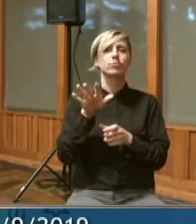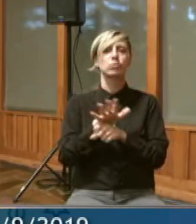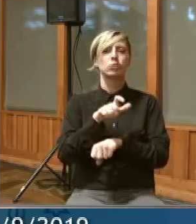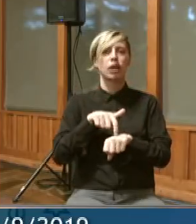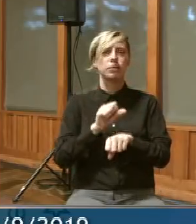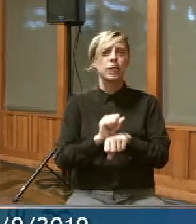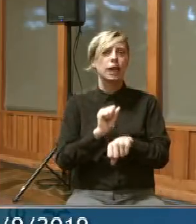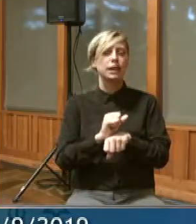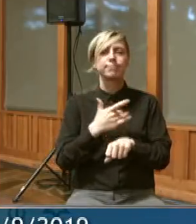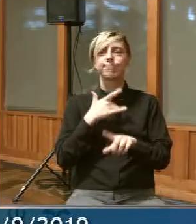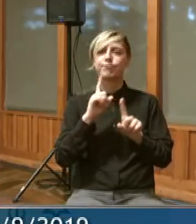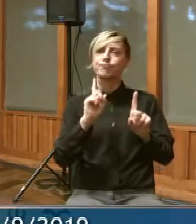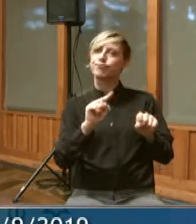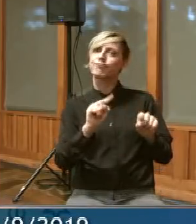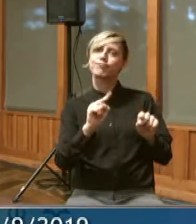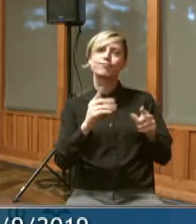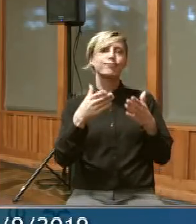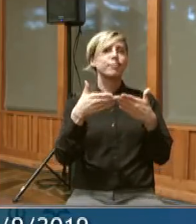I USED TO BE LOW INCOME. I WORKED MY WAY INTO HAVING A